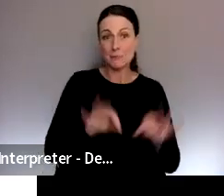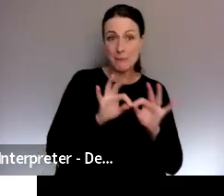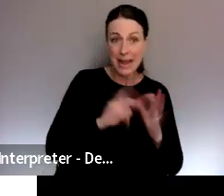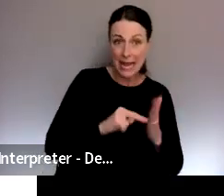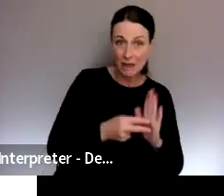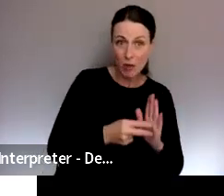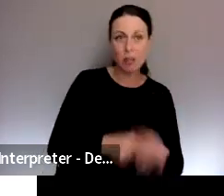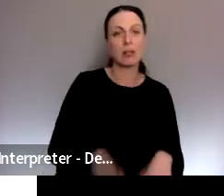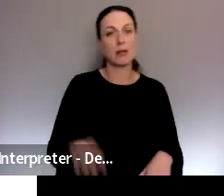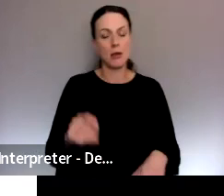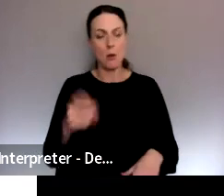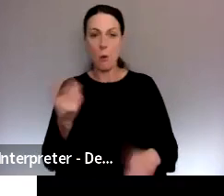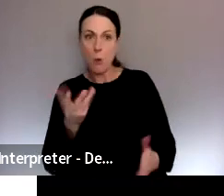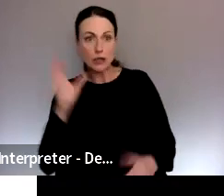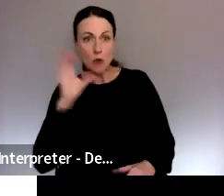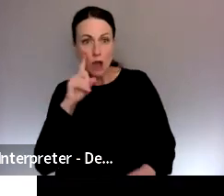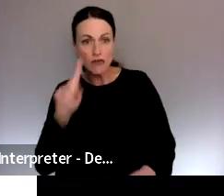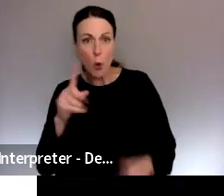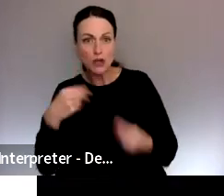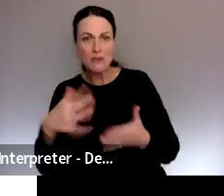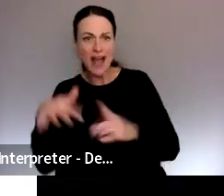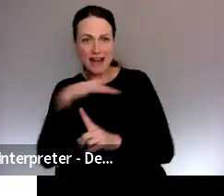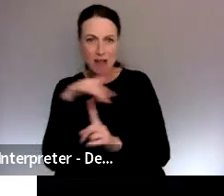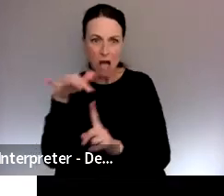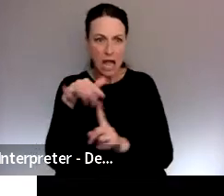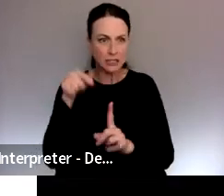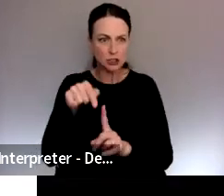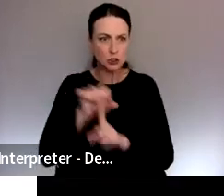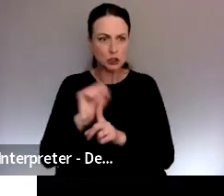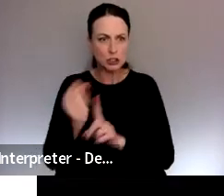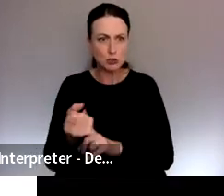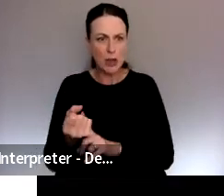what you need to look for to provide context in certain situations,